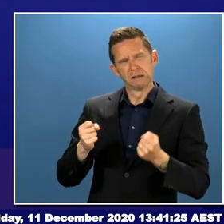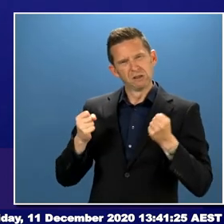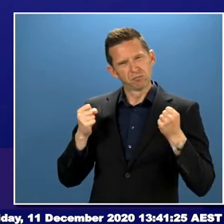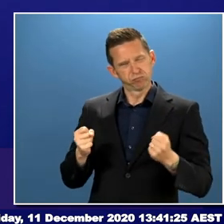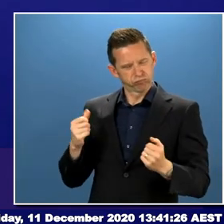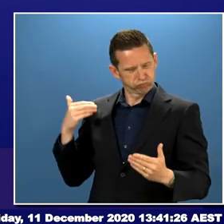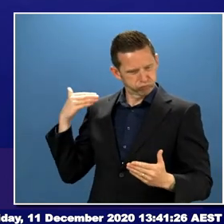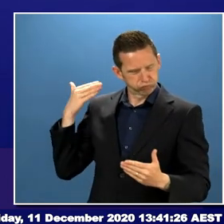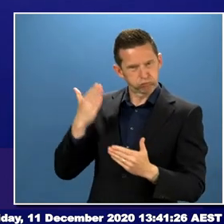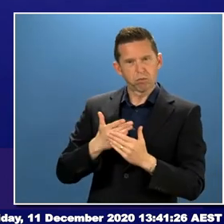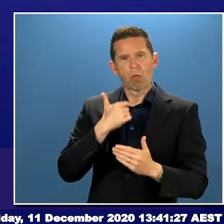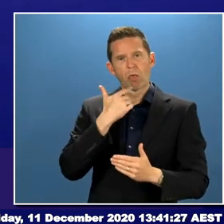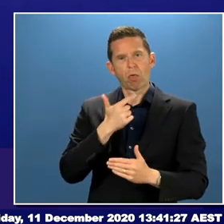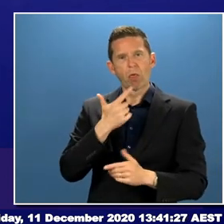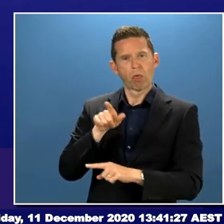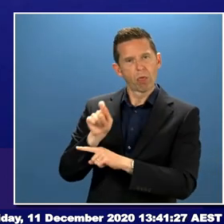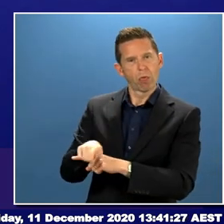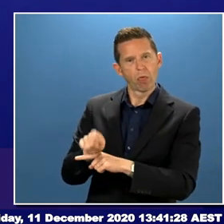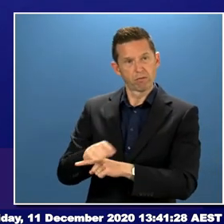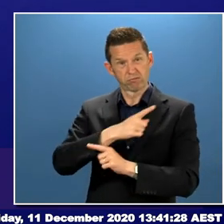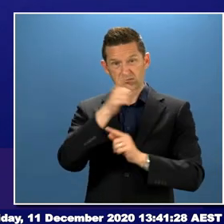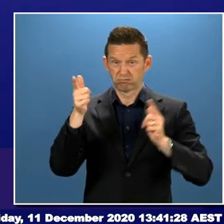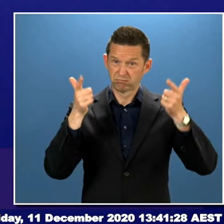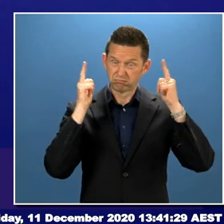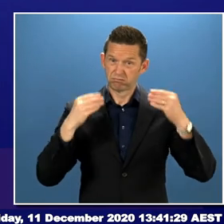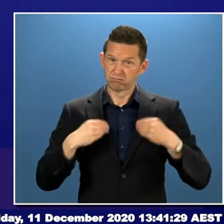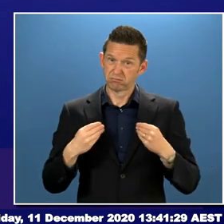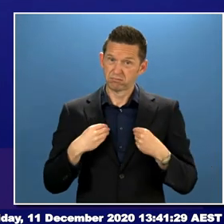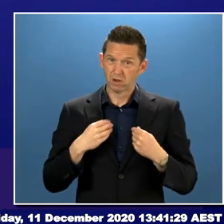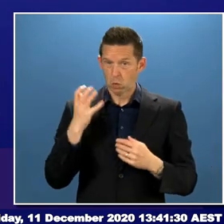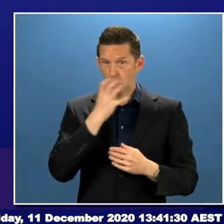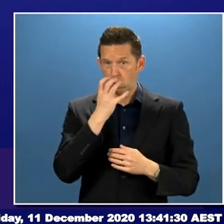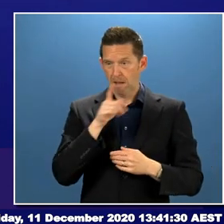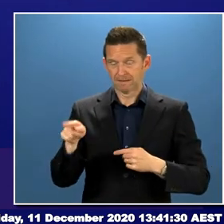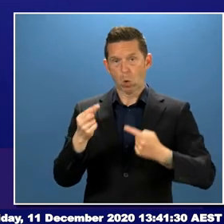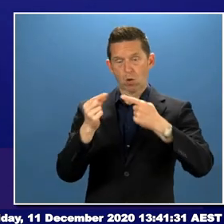thoughtlessness on part of employers is just one part of the overall picture.